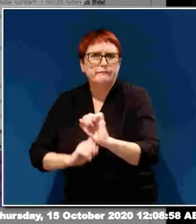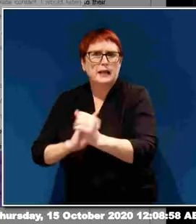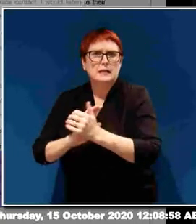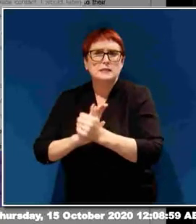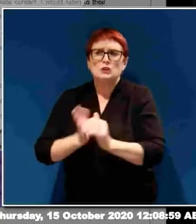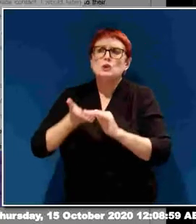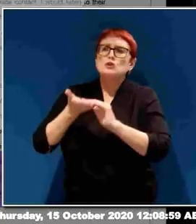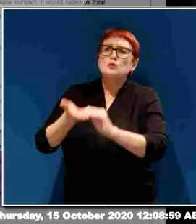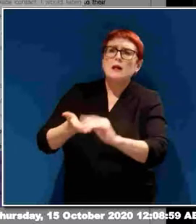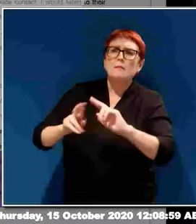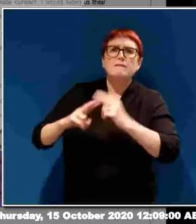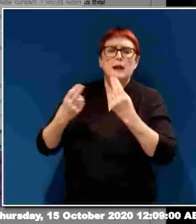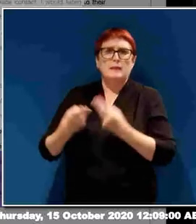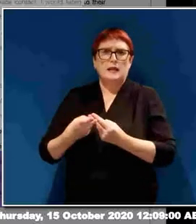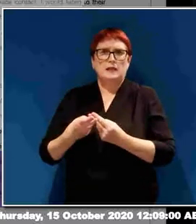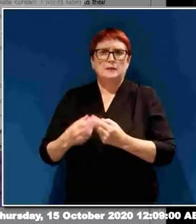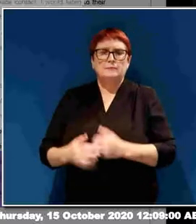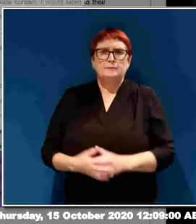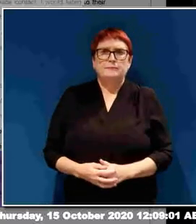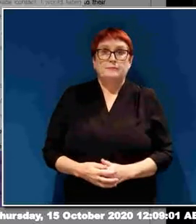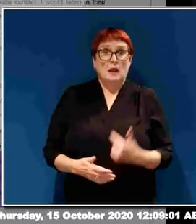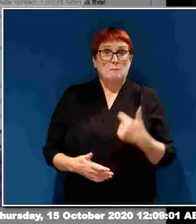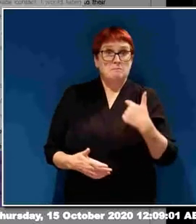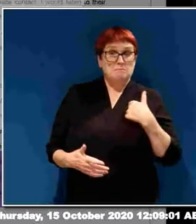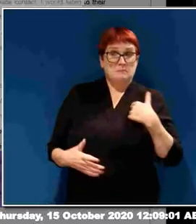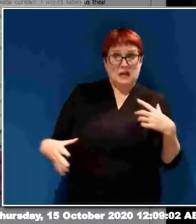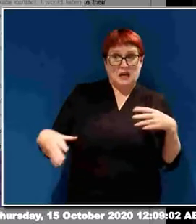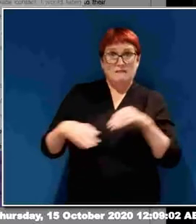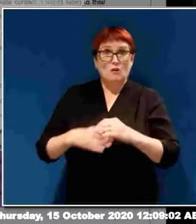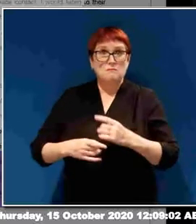directly involved with families ourselves.